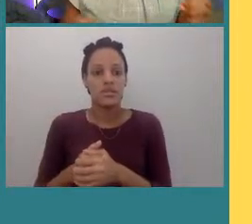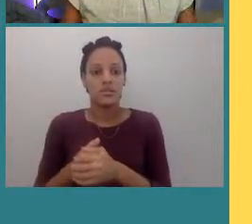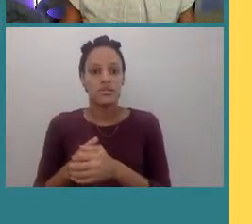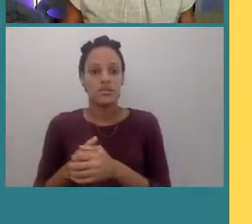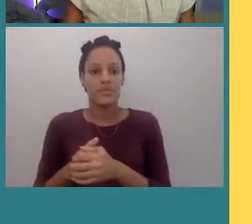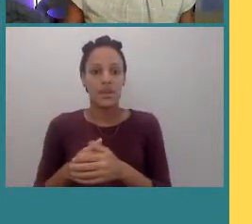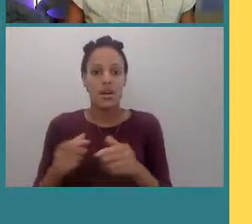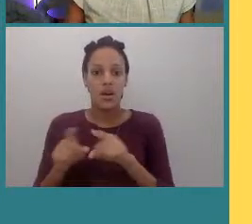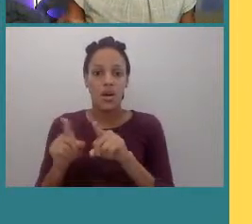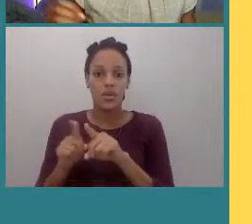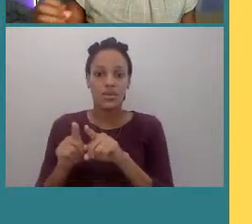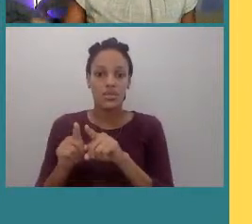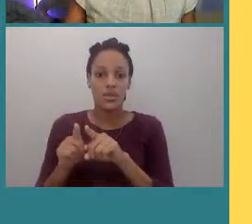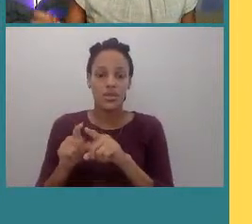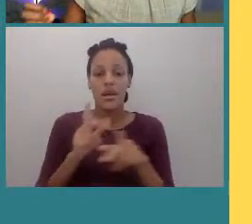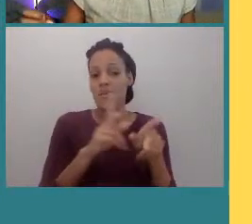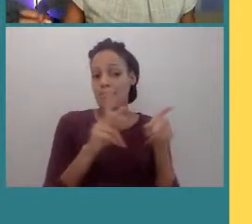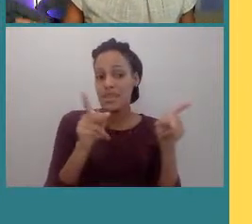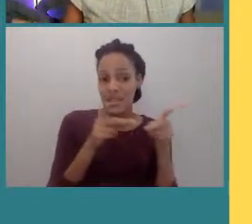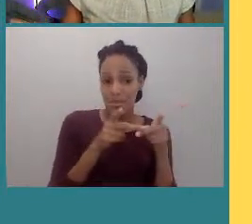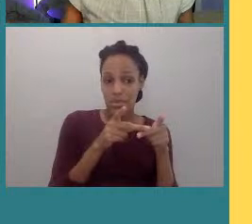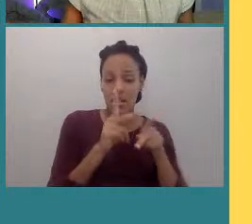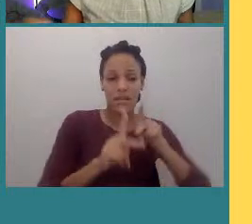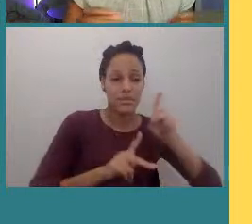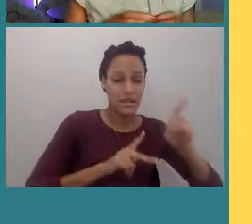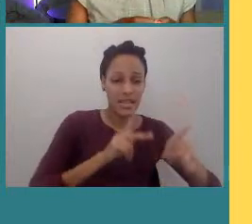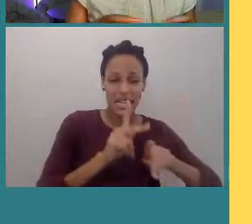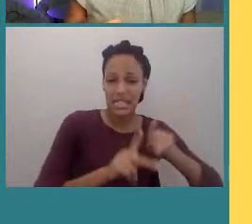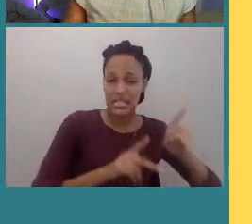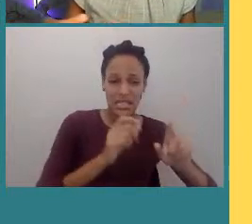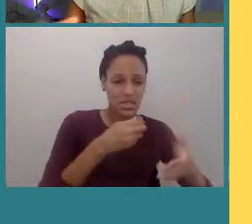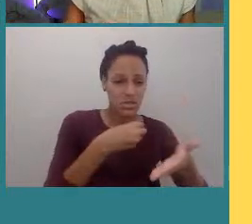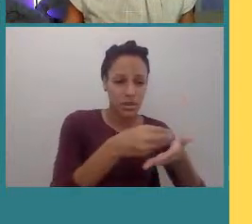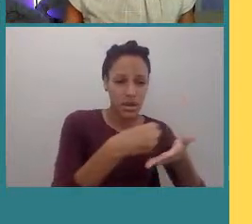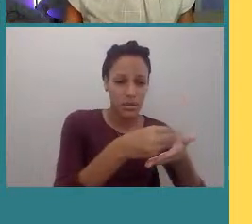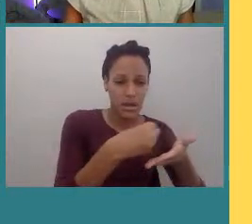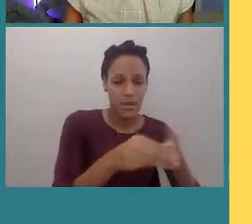you spend your money on and places you spend your money at. That is the fundamentals of